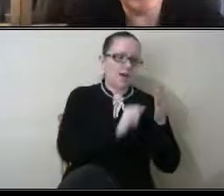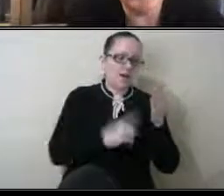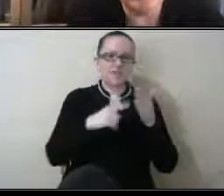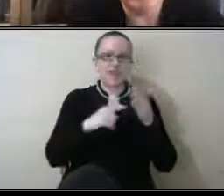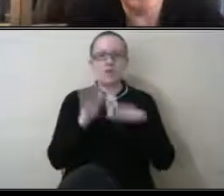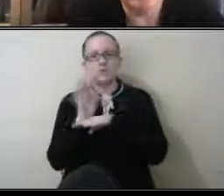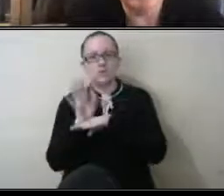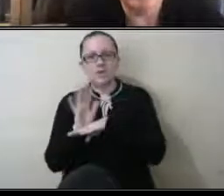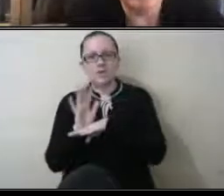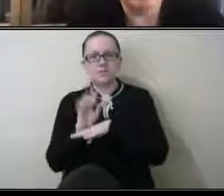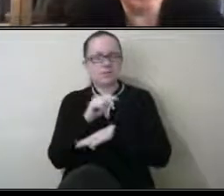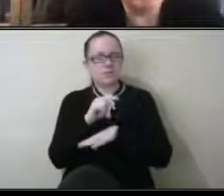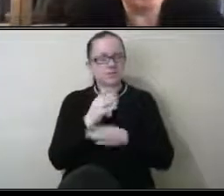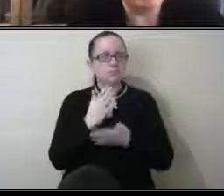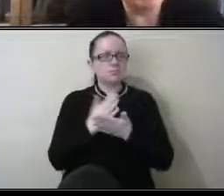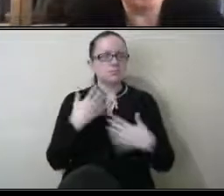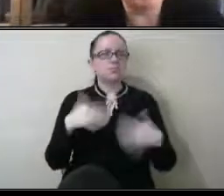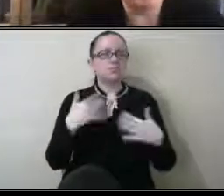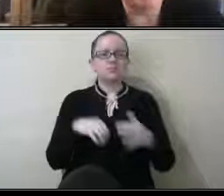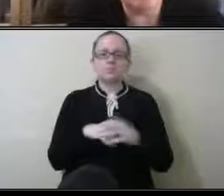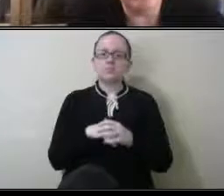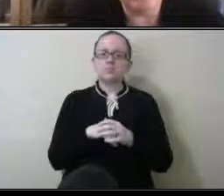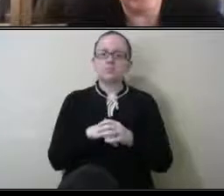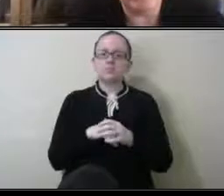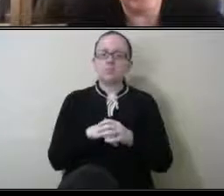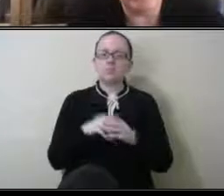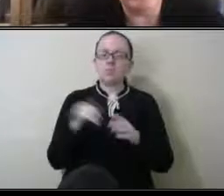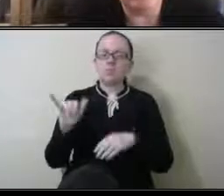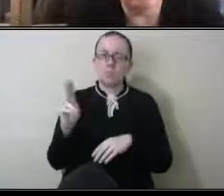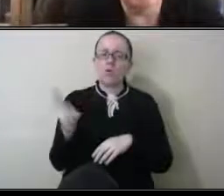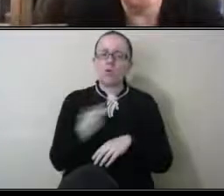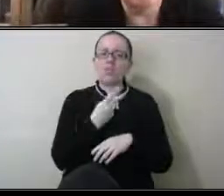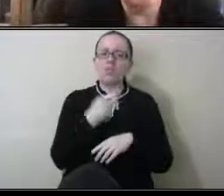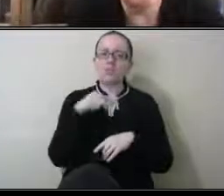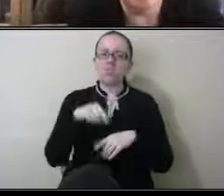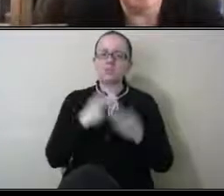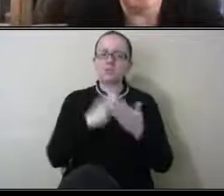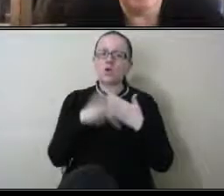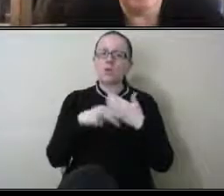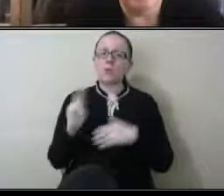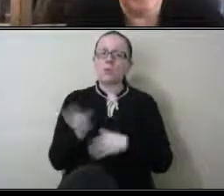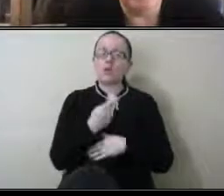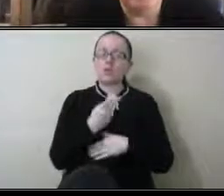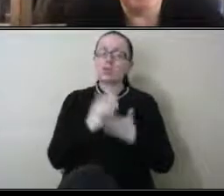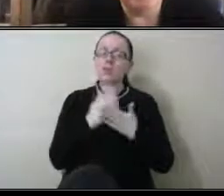and this one you know is absolutely sitting across both and i think that's a real strength and um you